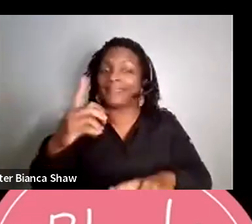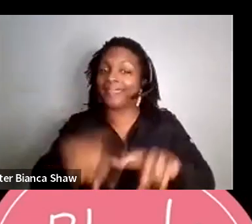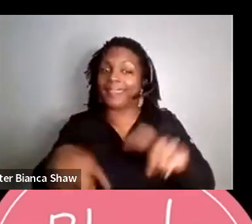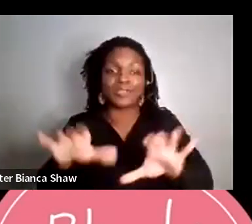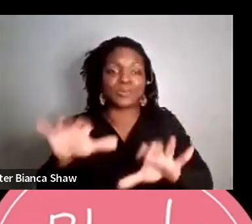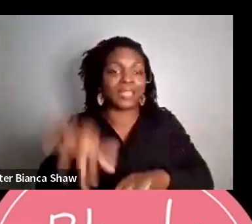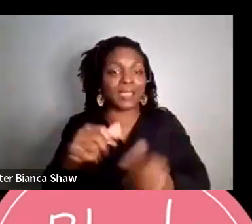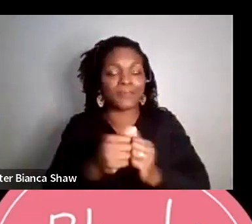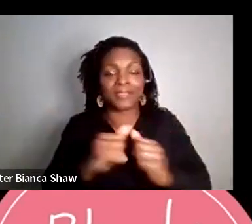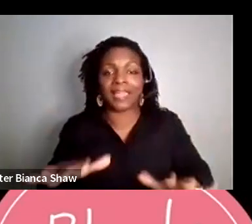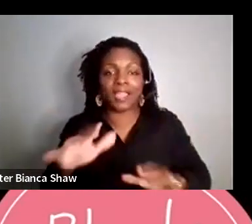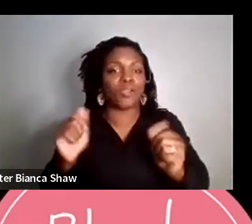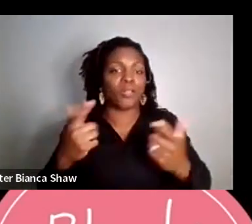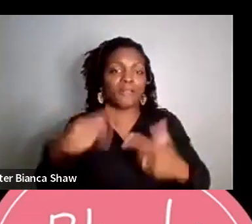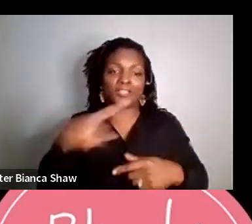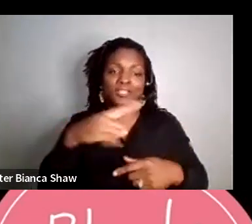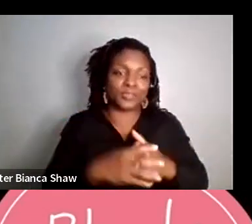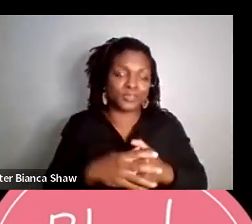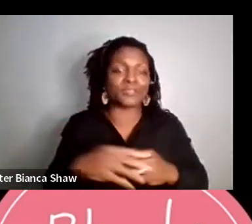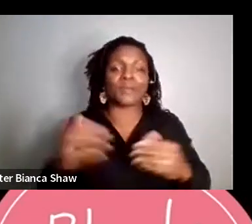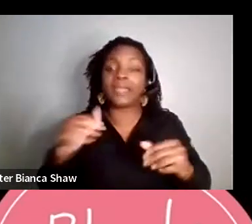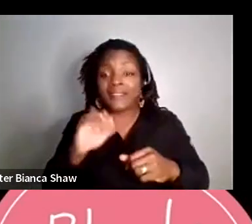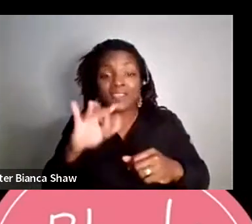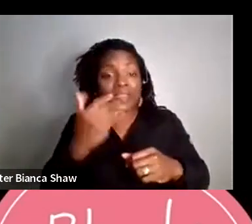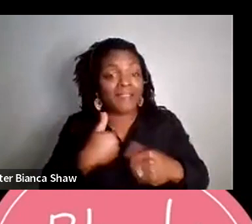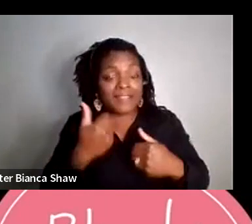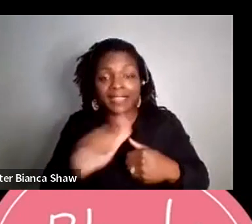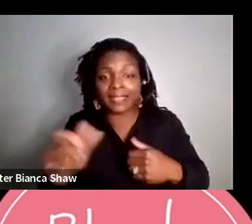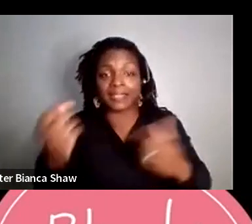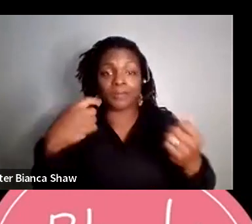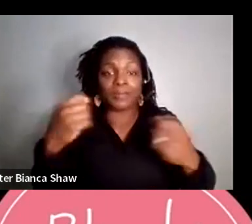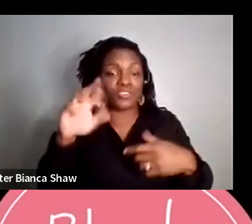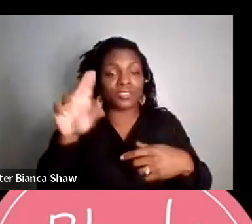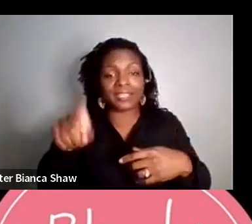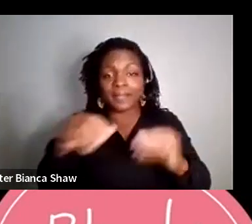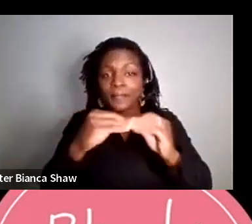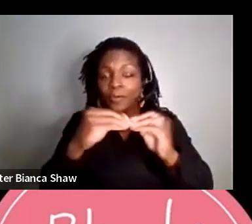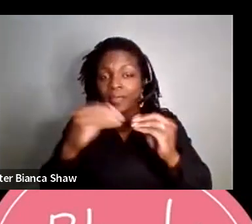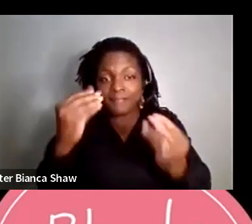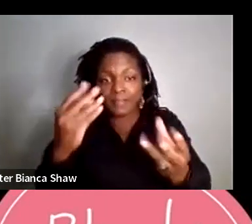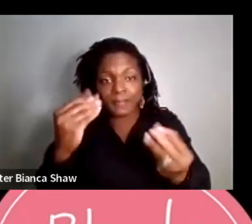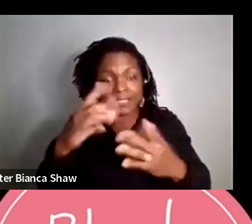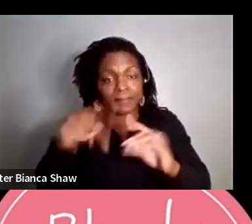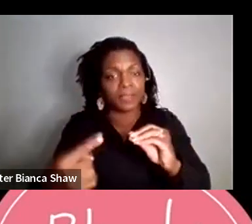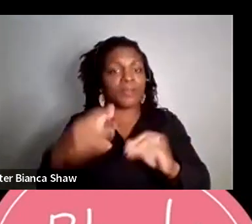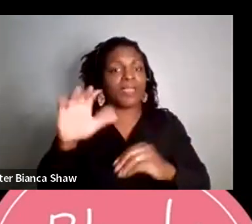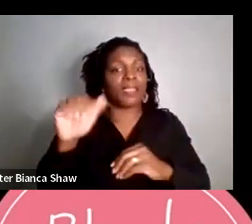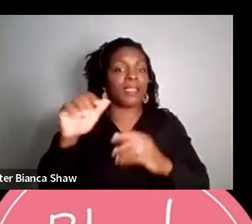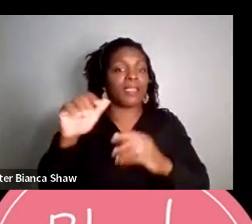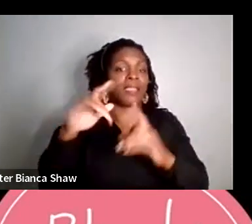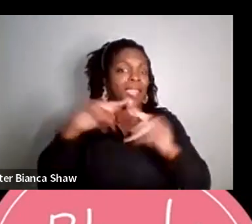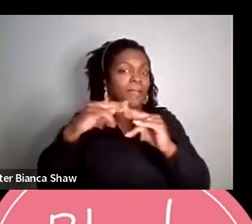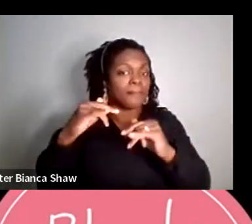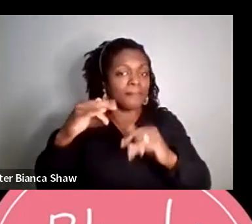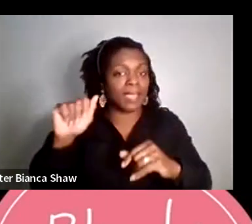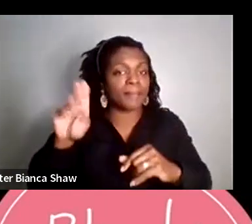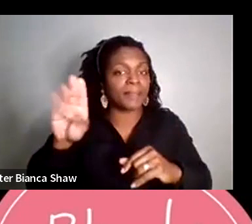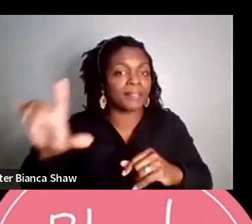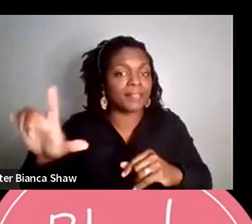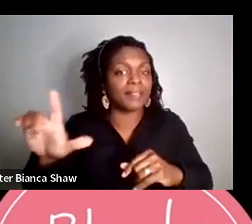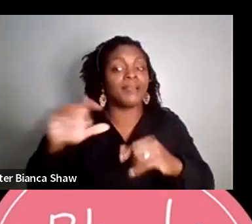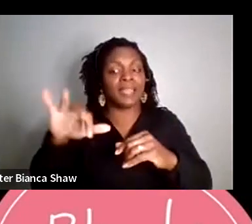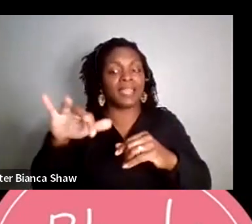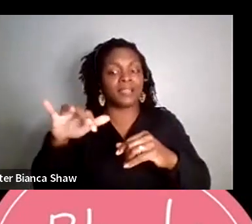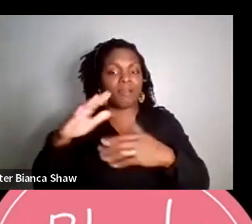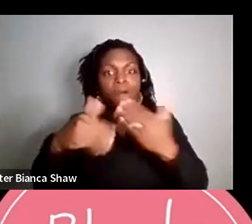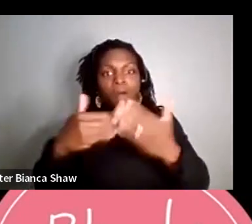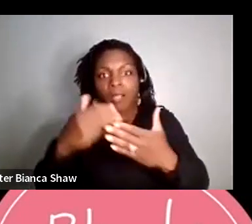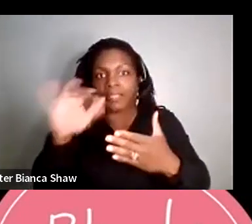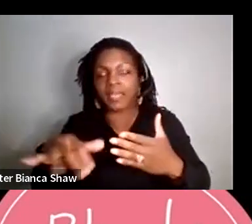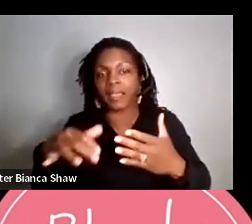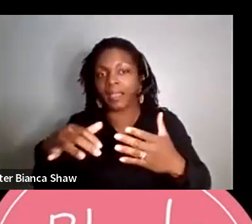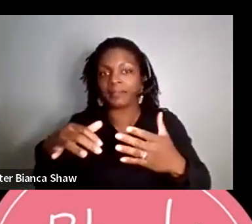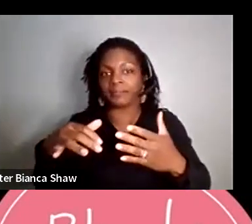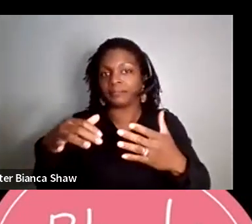all of you. If you have any questions or need any more information about Camp Abel, I want to find out more about the services that affiliated blind and Louisiana provides.